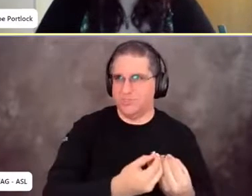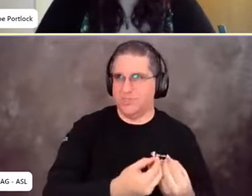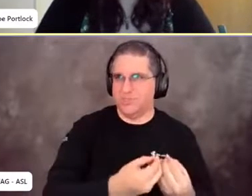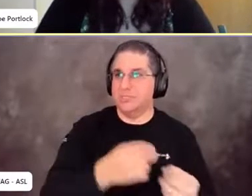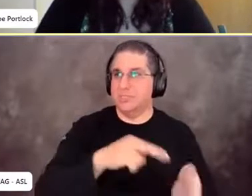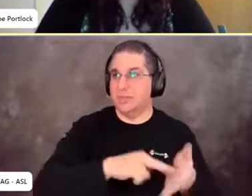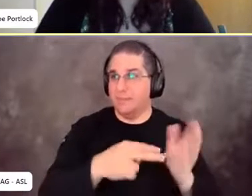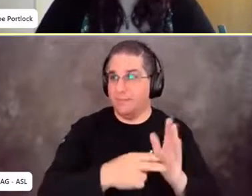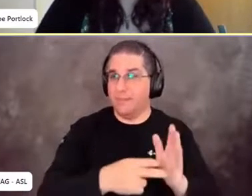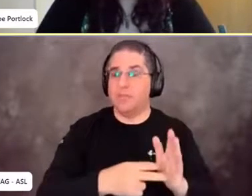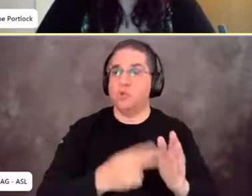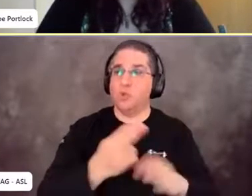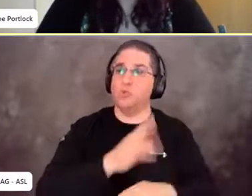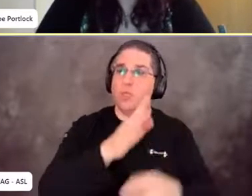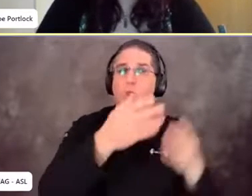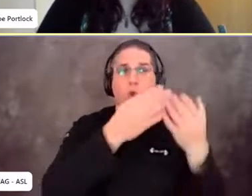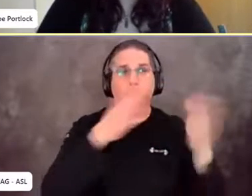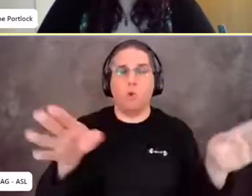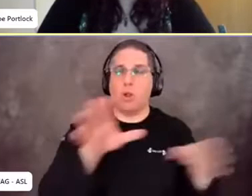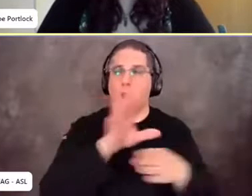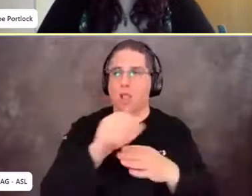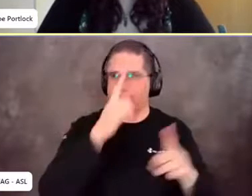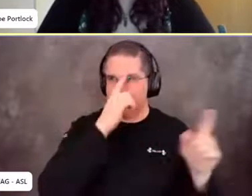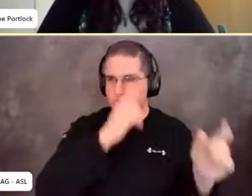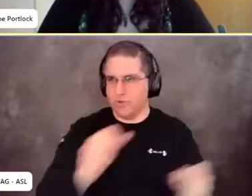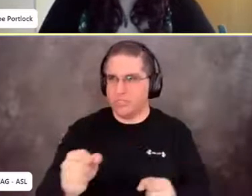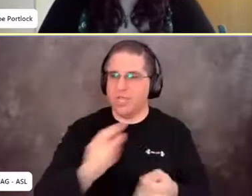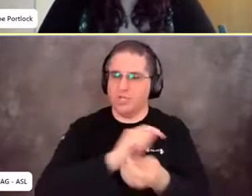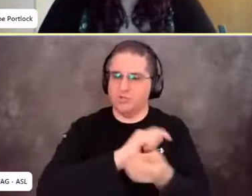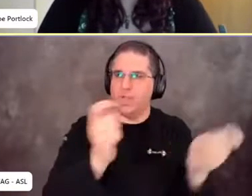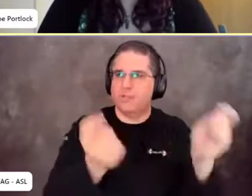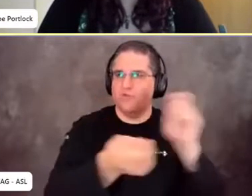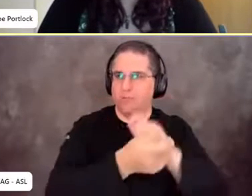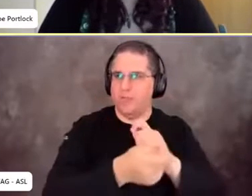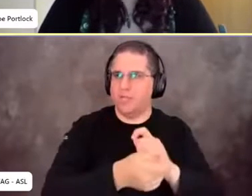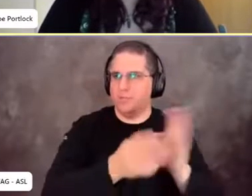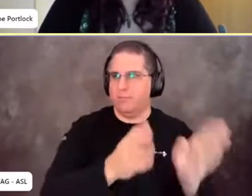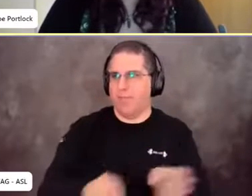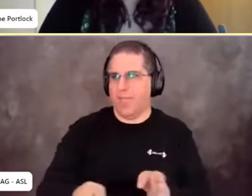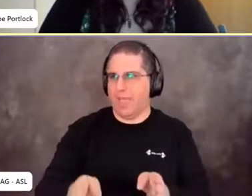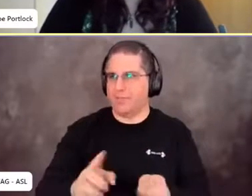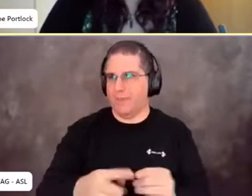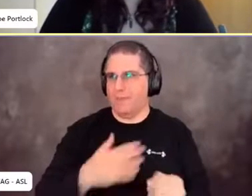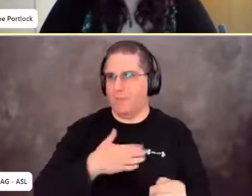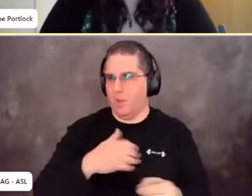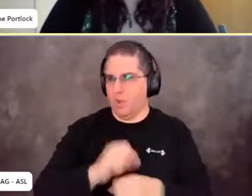only a fraction of the impact was more effective if you apply them to your organization.